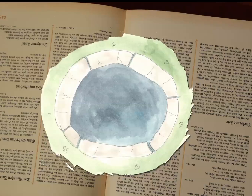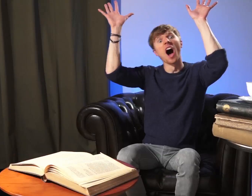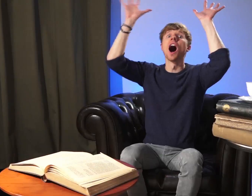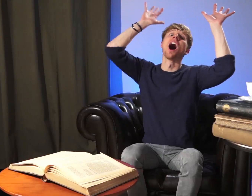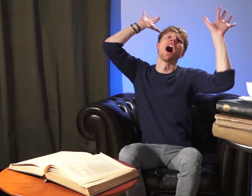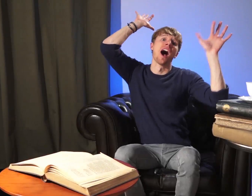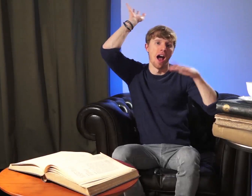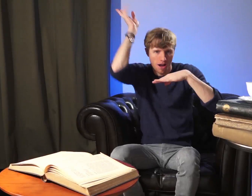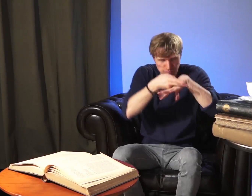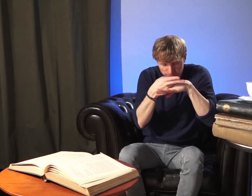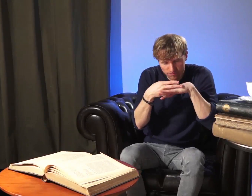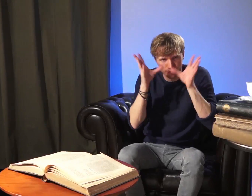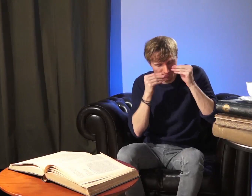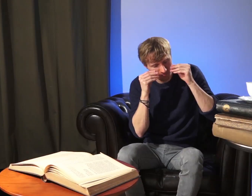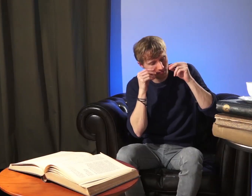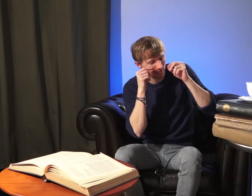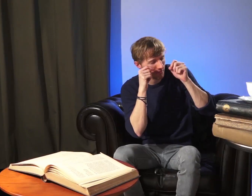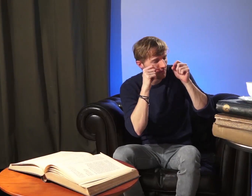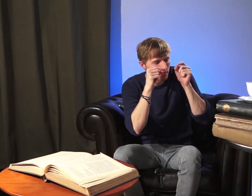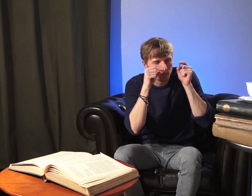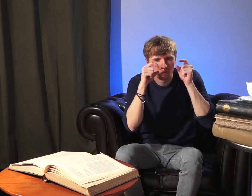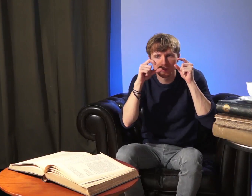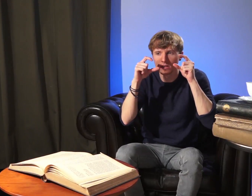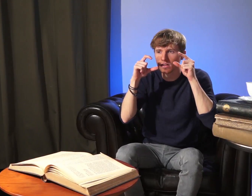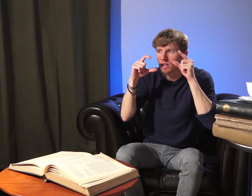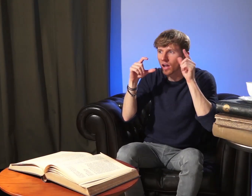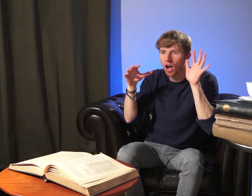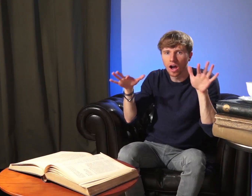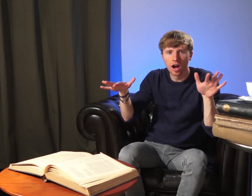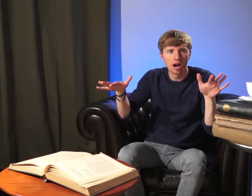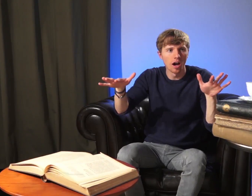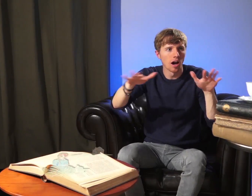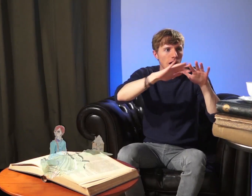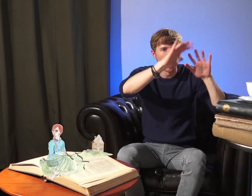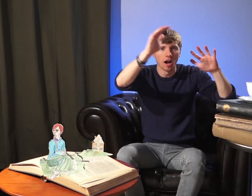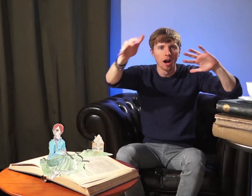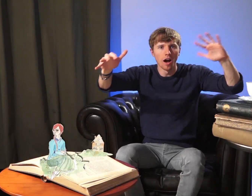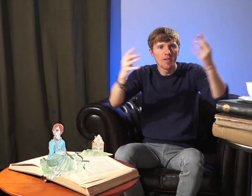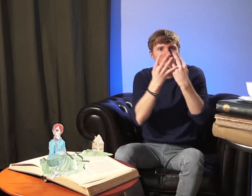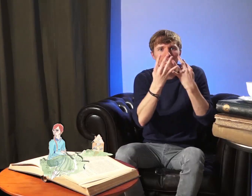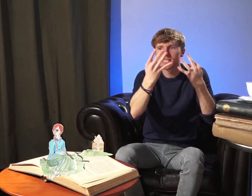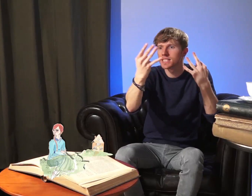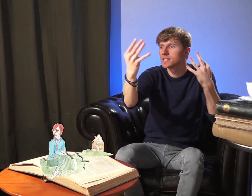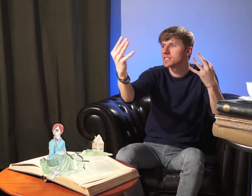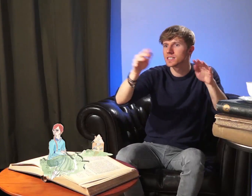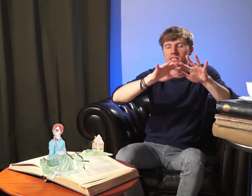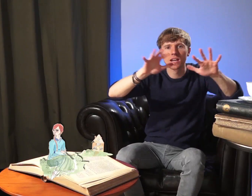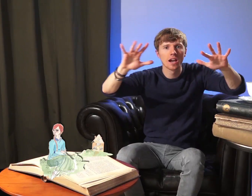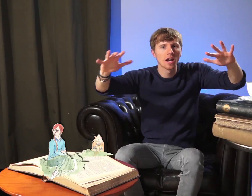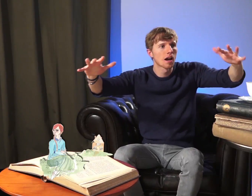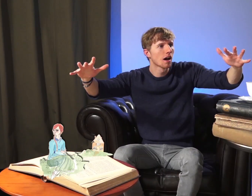She fell and fell.